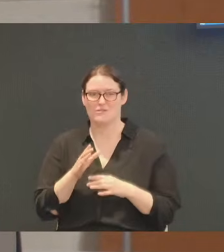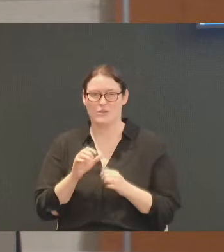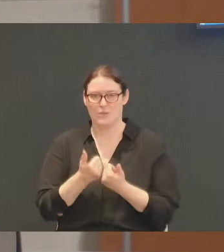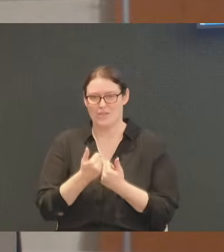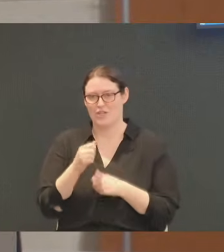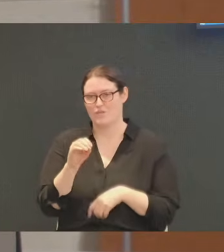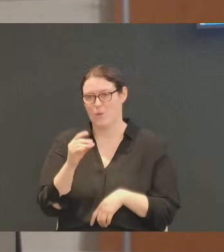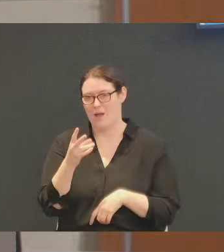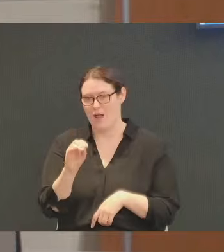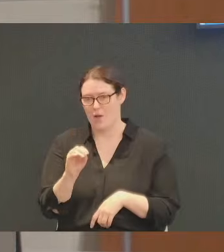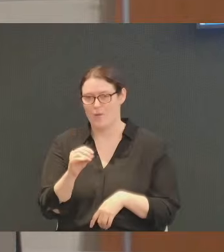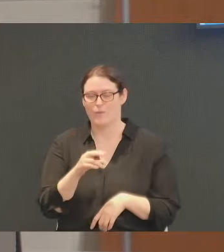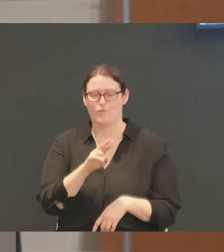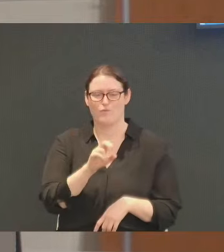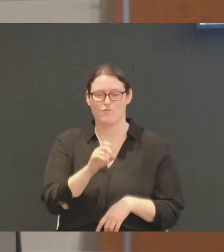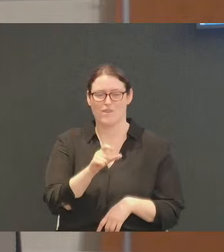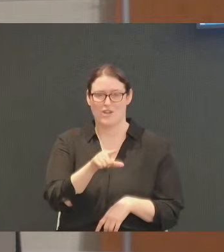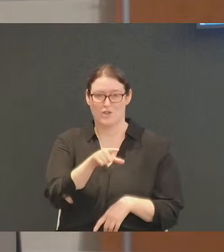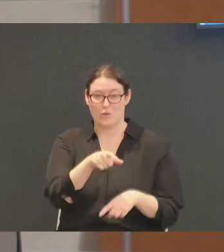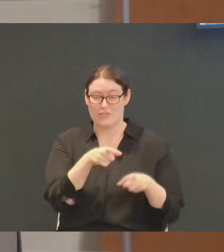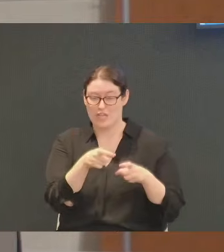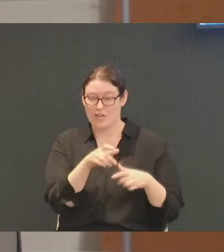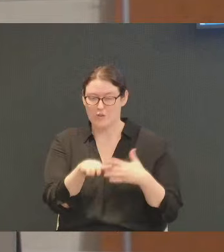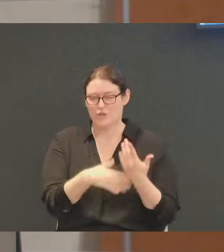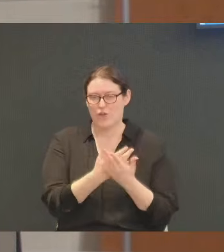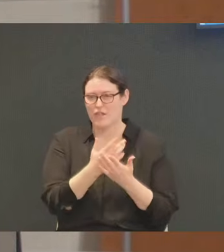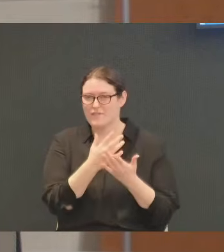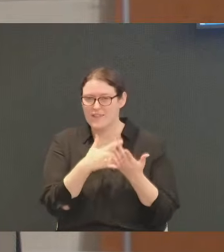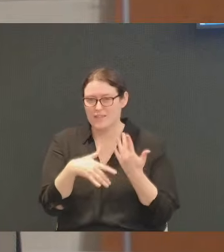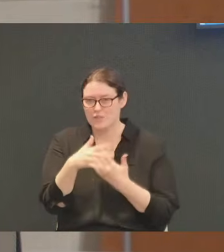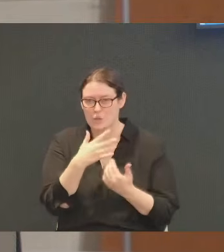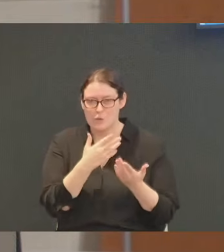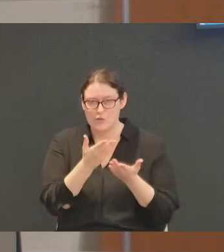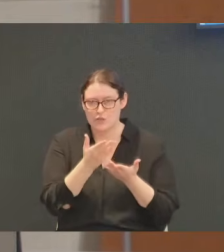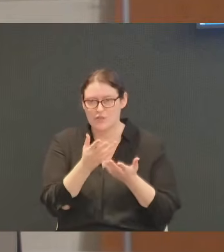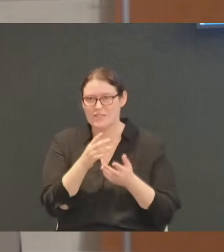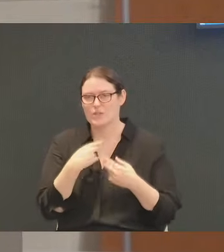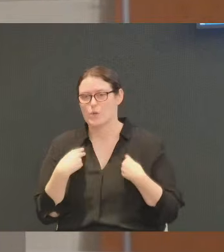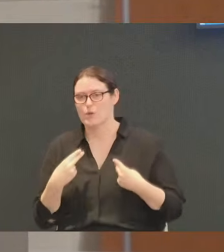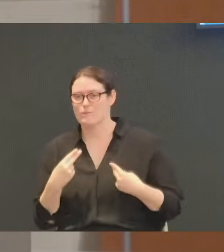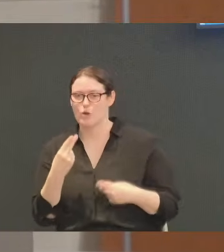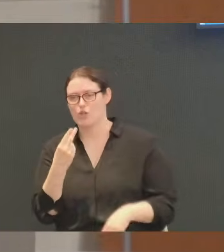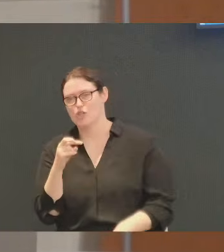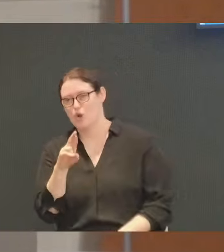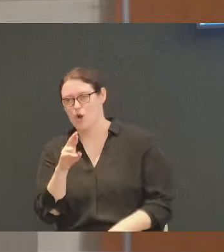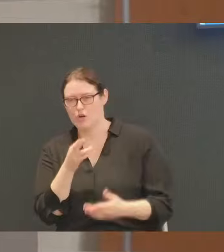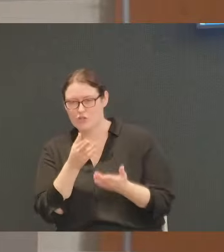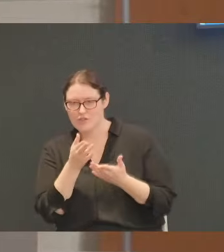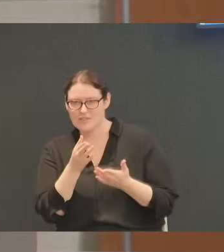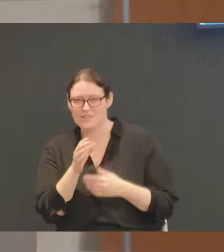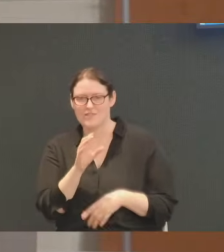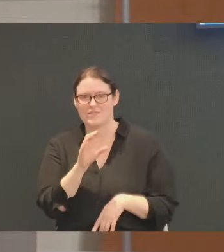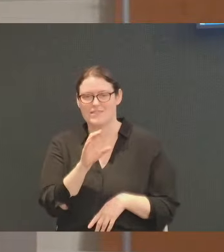is the one that handles all the social services and human services programs for CCAO. and she